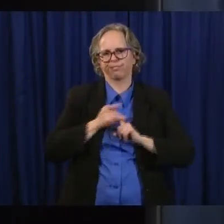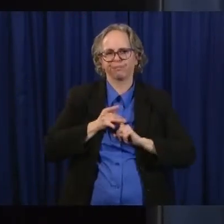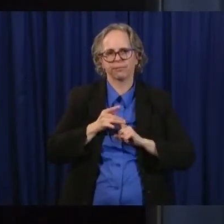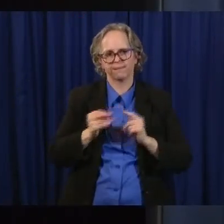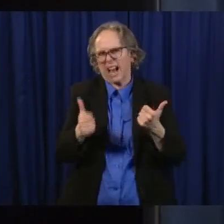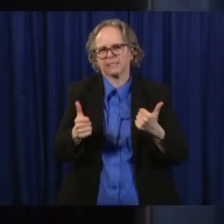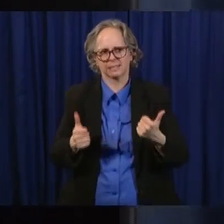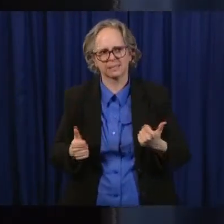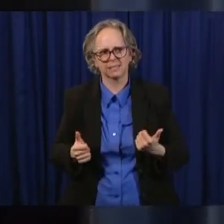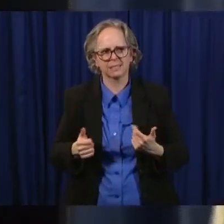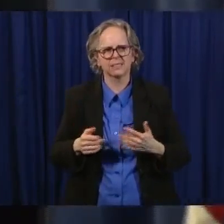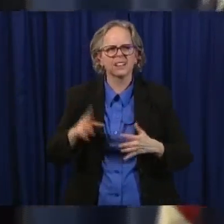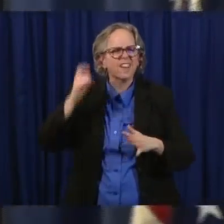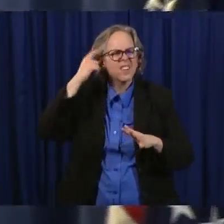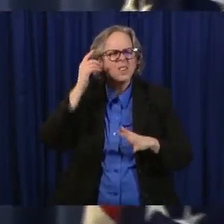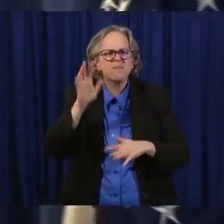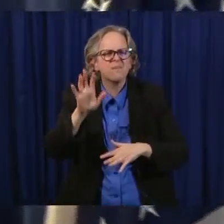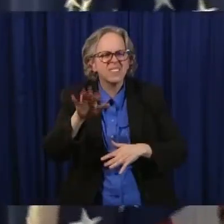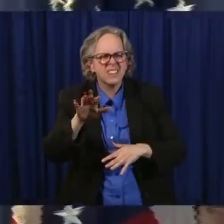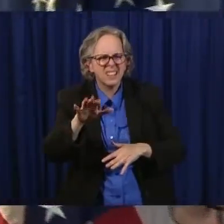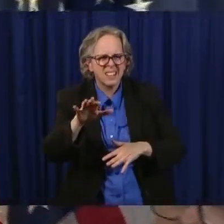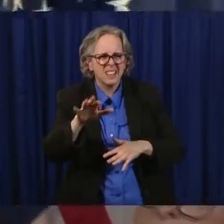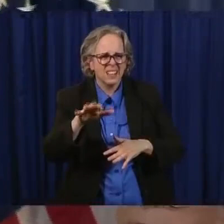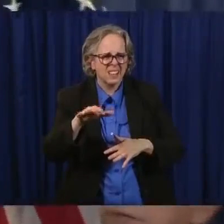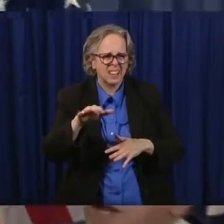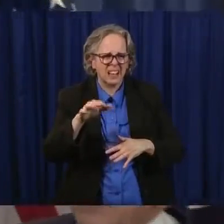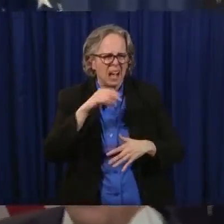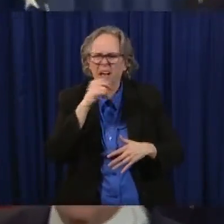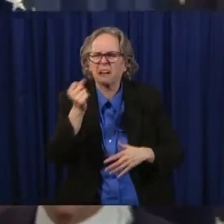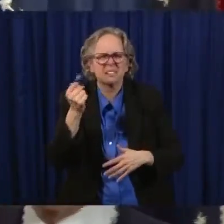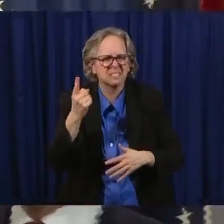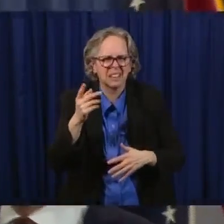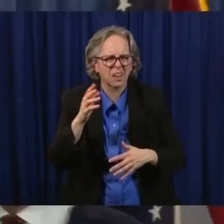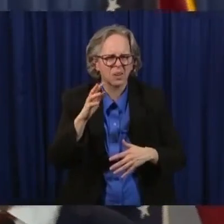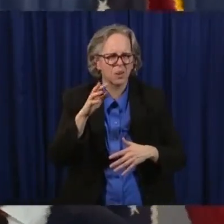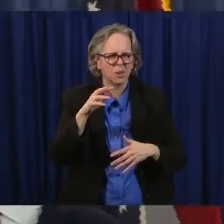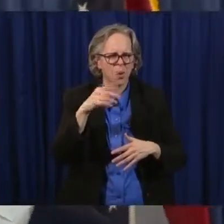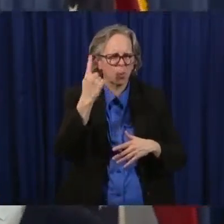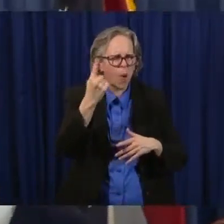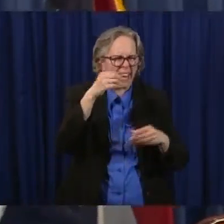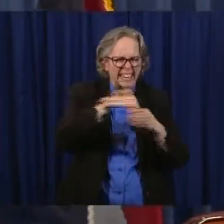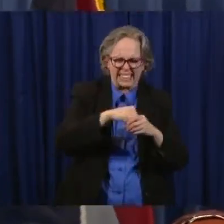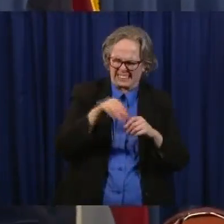CUMULATIVE IMPACT ON THE AMOUNT OF VIRUSES IT GETS ON YOUR HANDS AND EVENTUALLY INTO YOU.